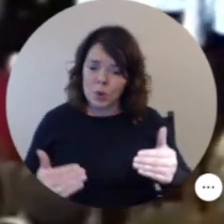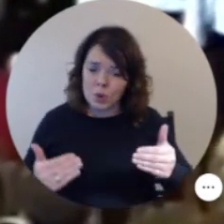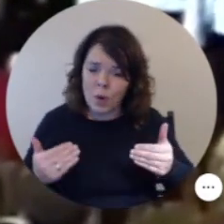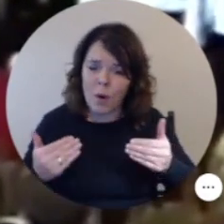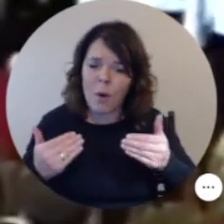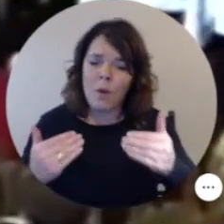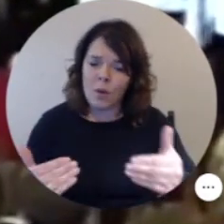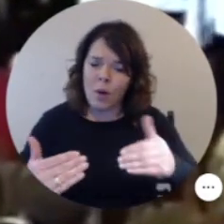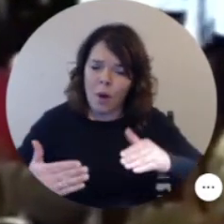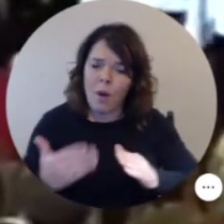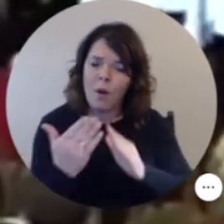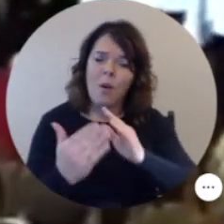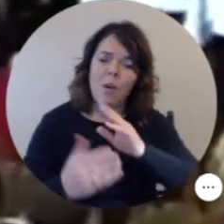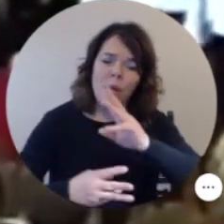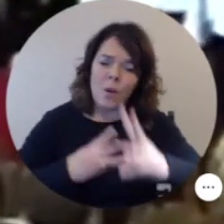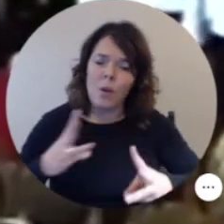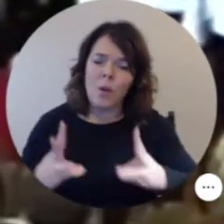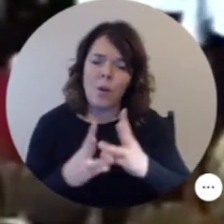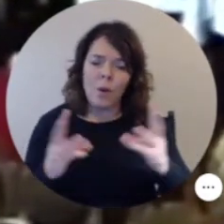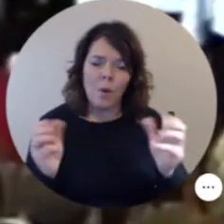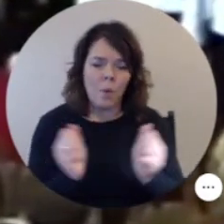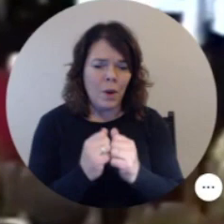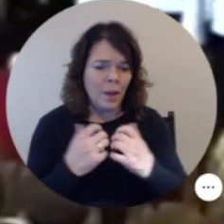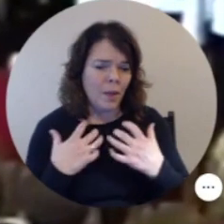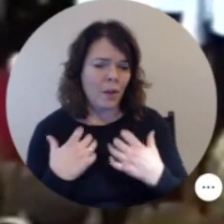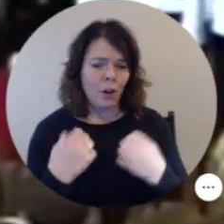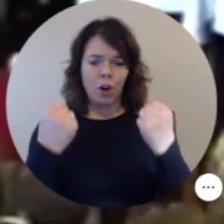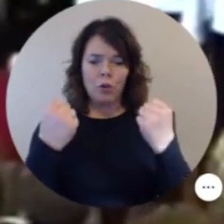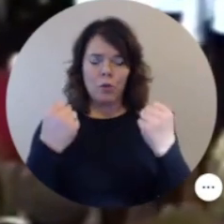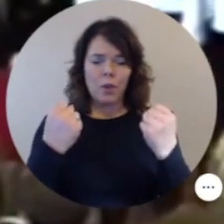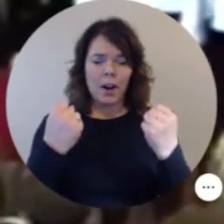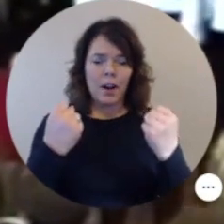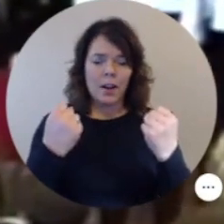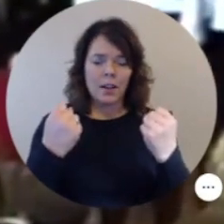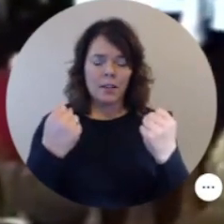So face the world with courage